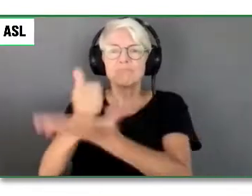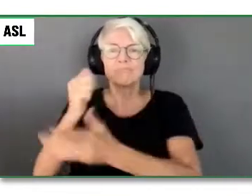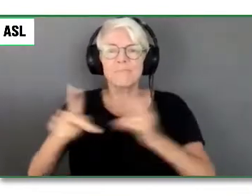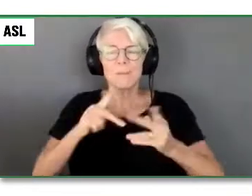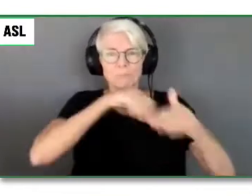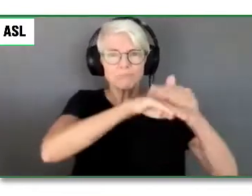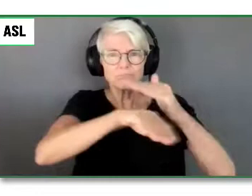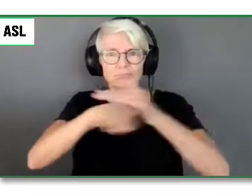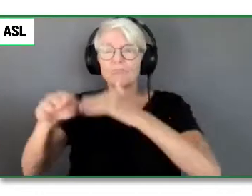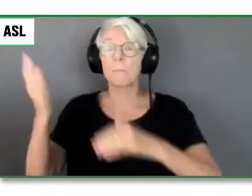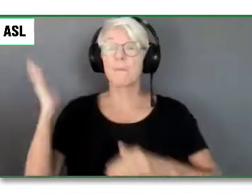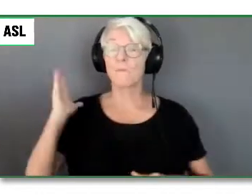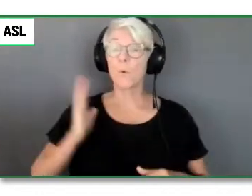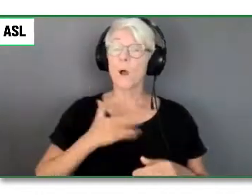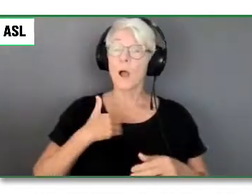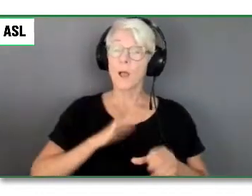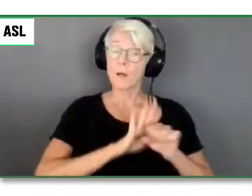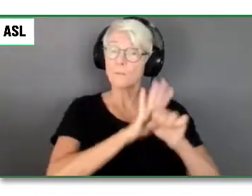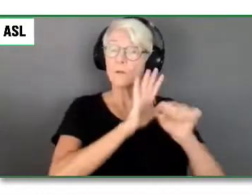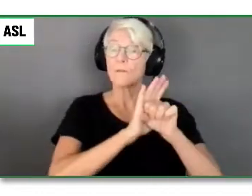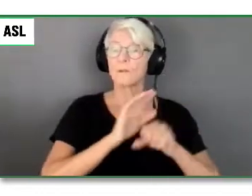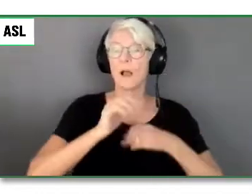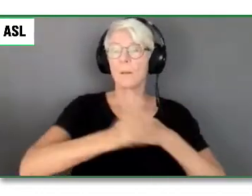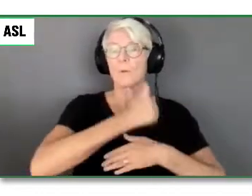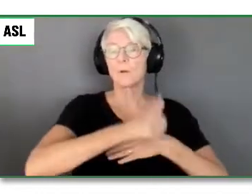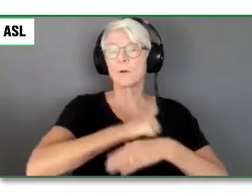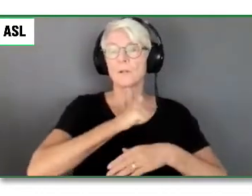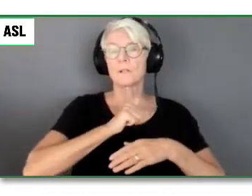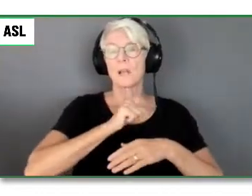Park's Inclusion Program, Push to Open.